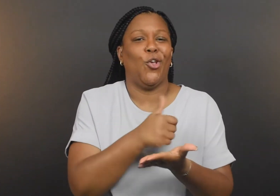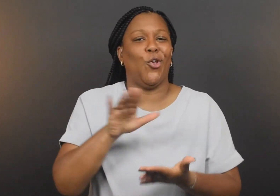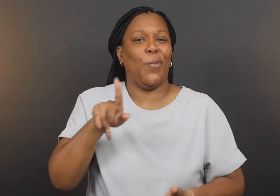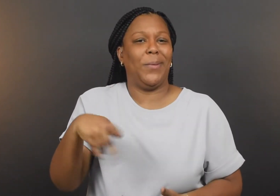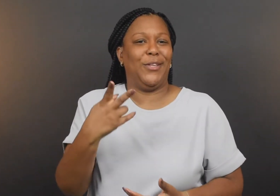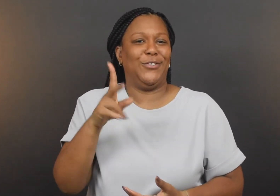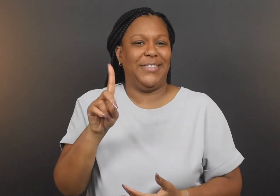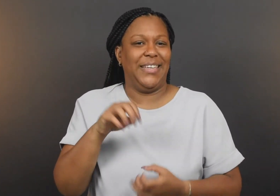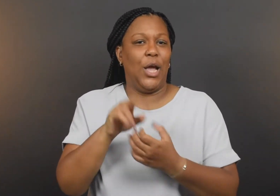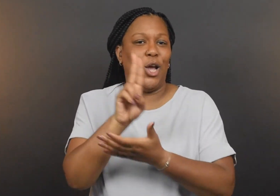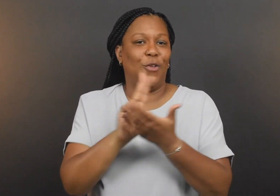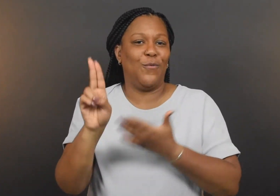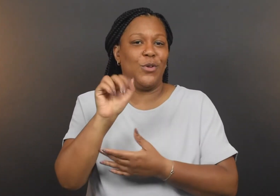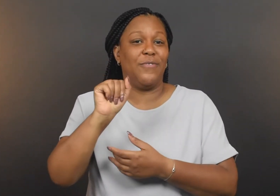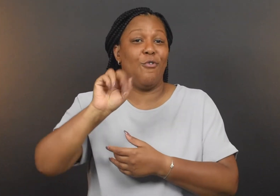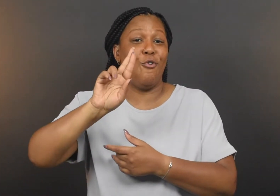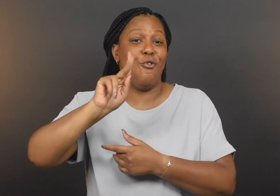she says. She eventually earned a PhD at the University